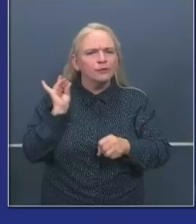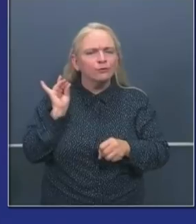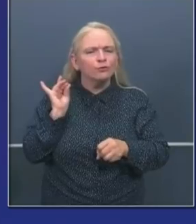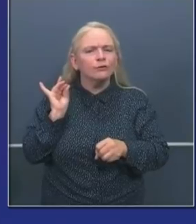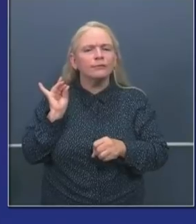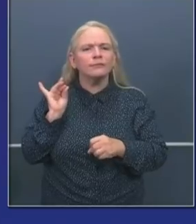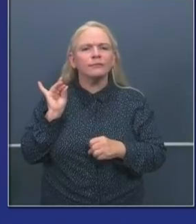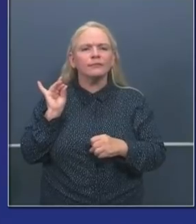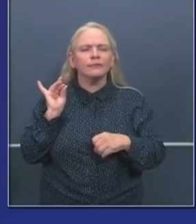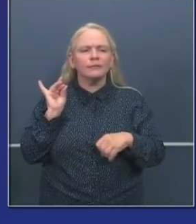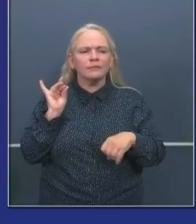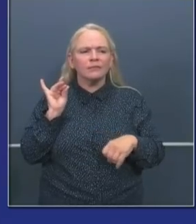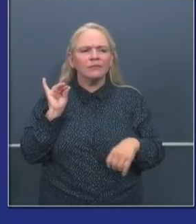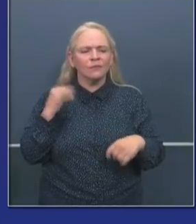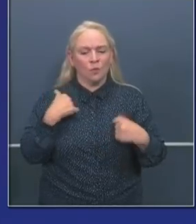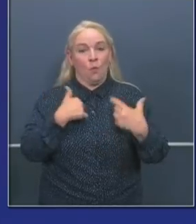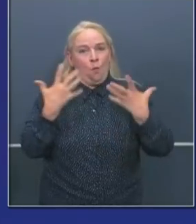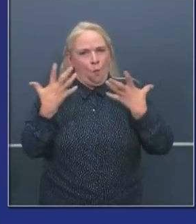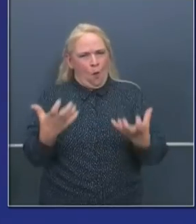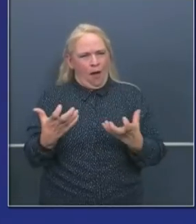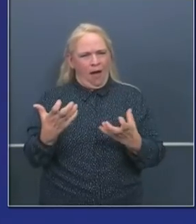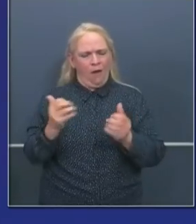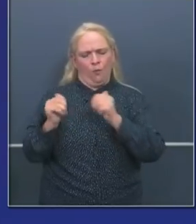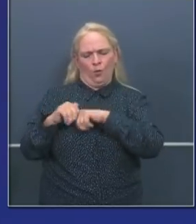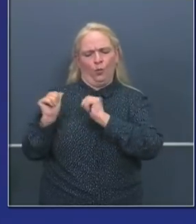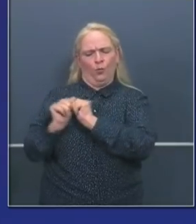WE COULD ALL DO BETTER AND THE